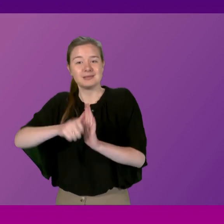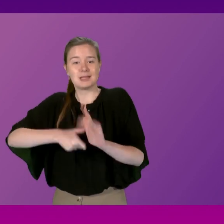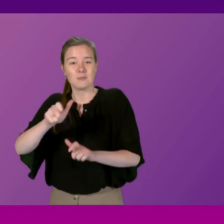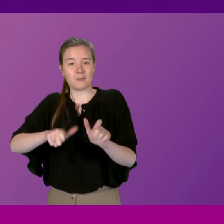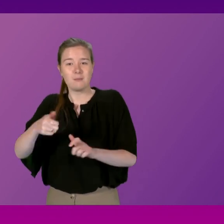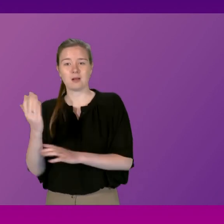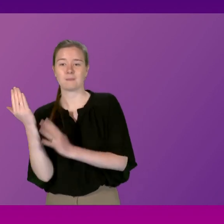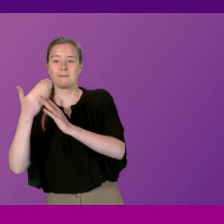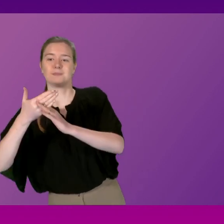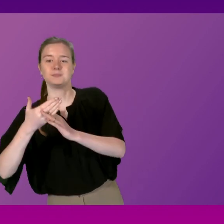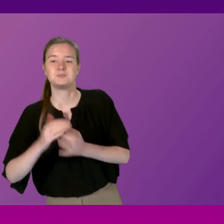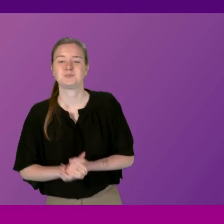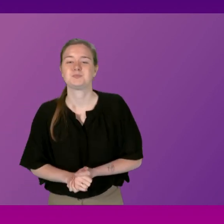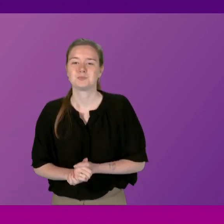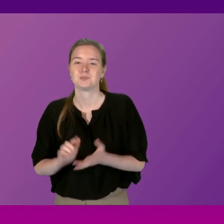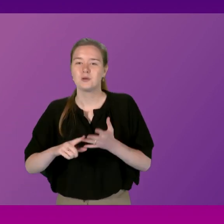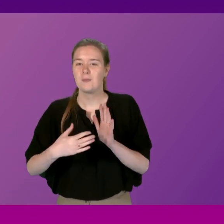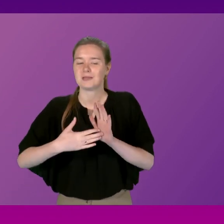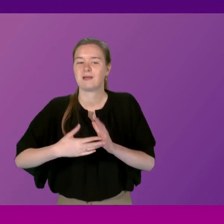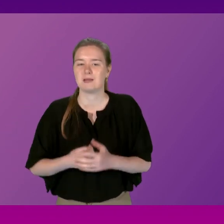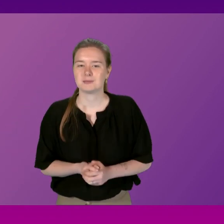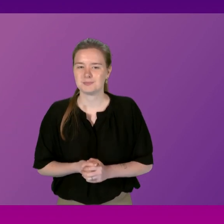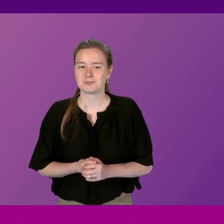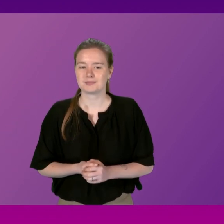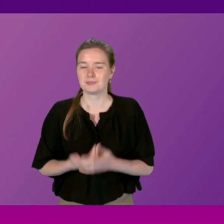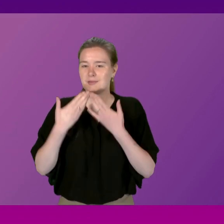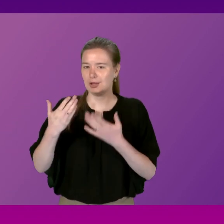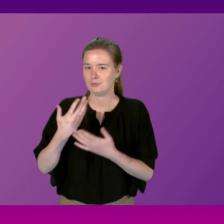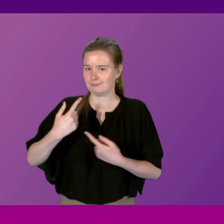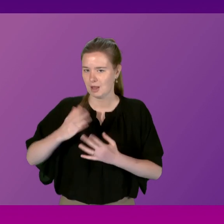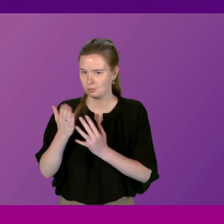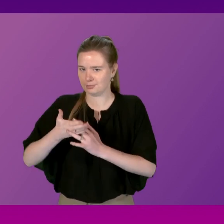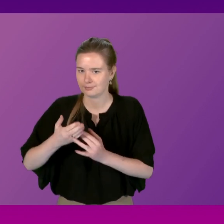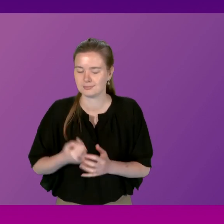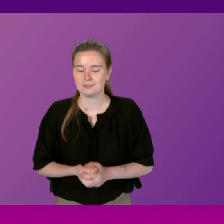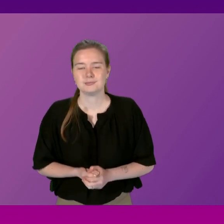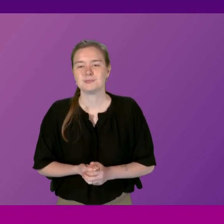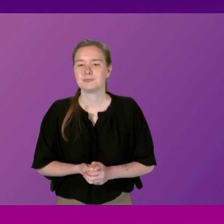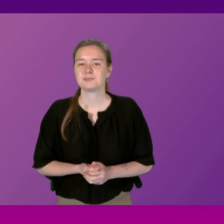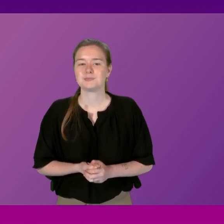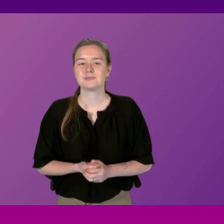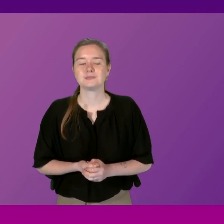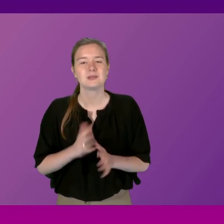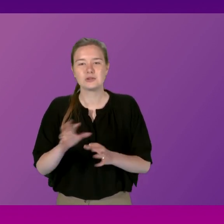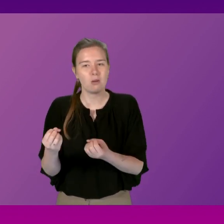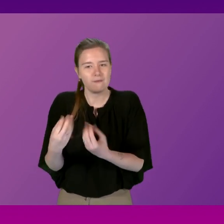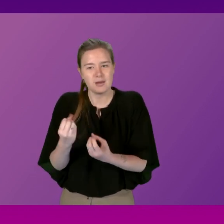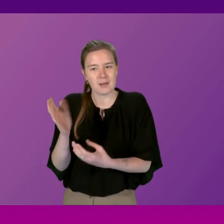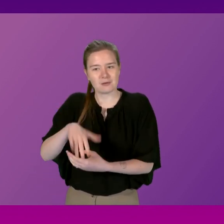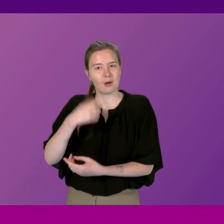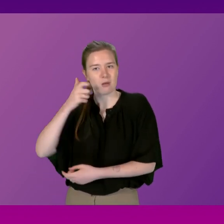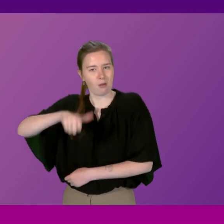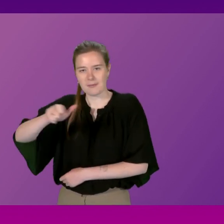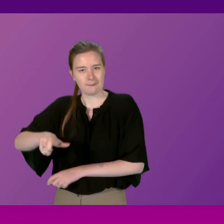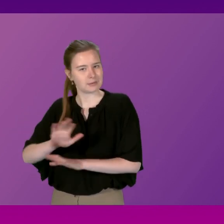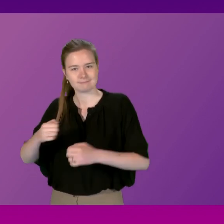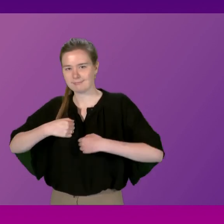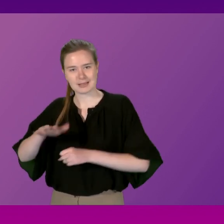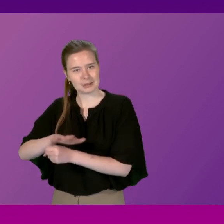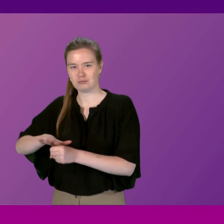That is not the feedback that I often get from young people in my constituency.